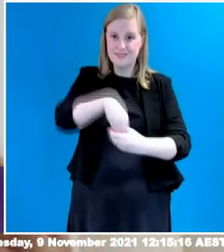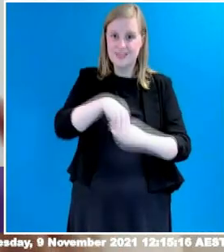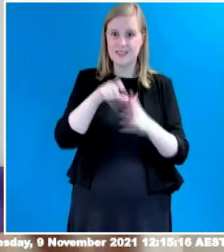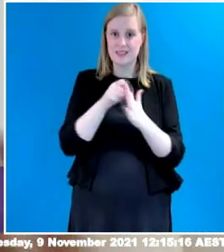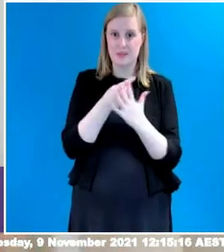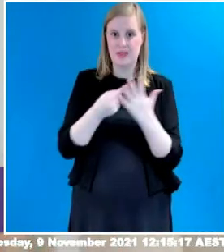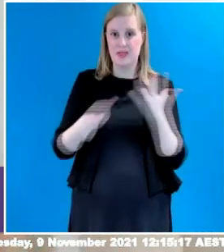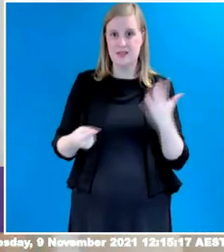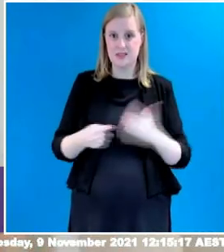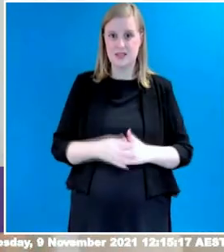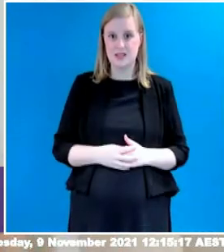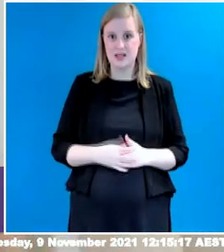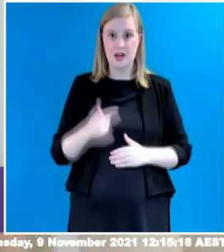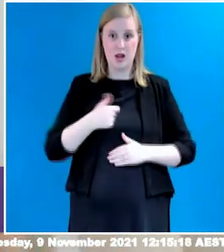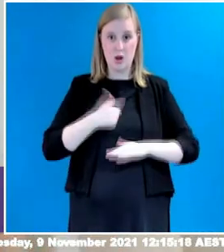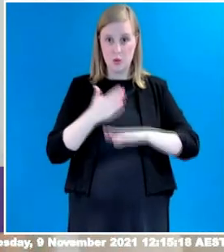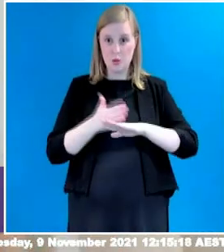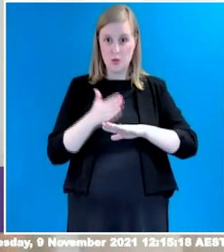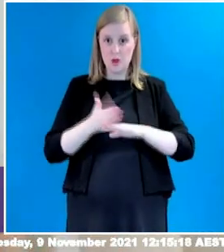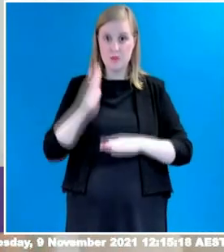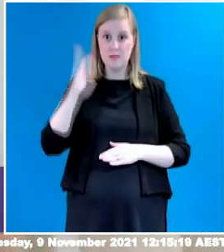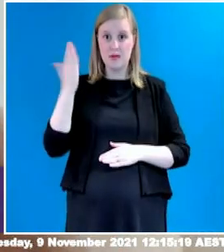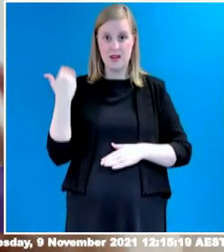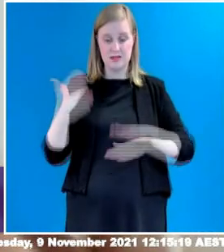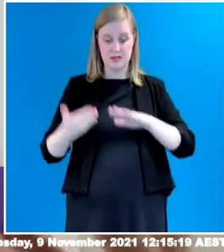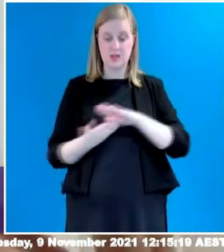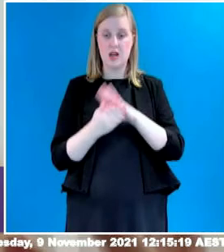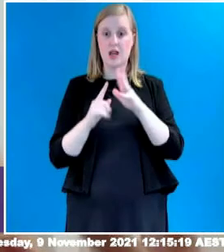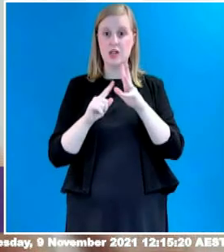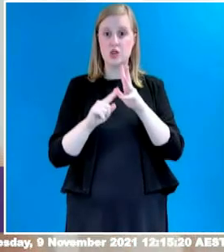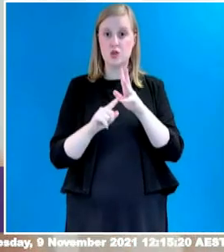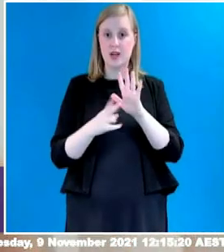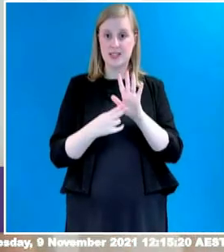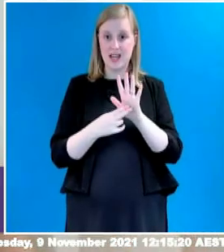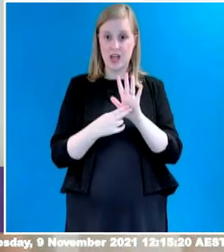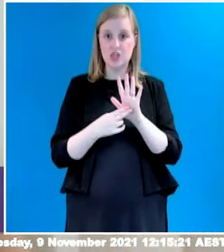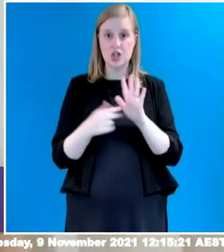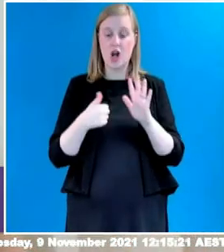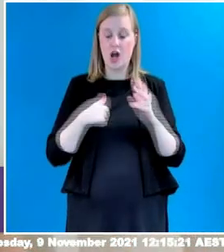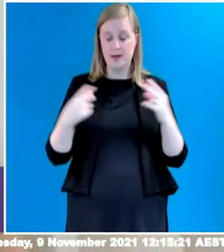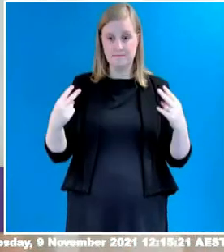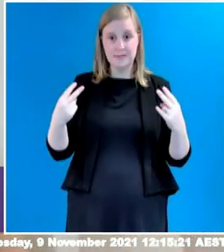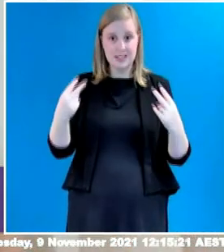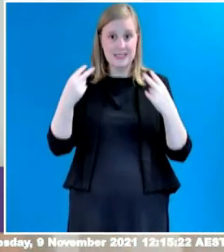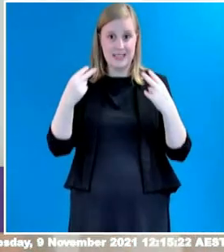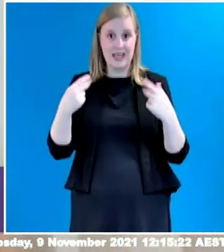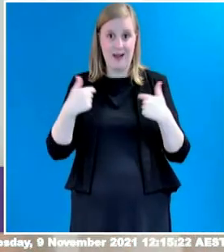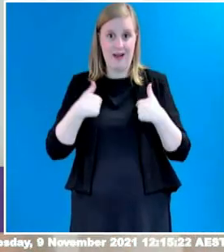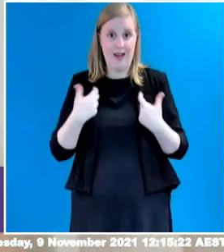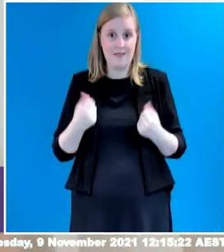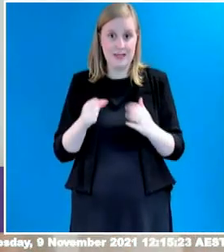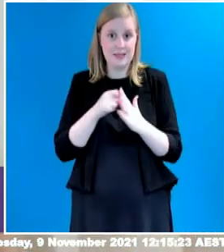My work at the United Nations, for example. I am visibly disabled, I come with a wheelchair.